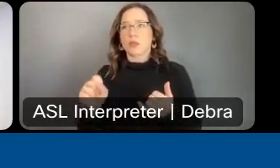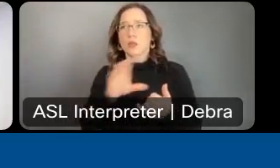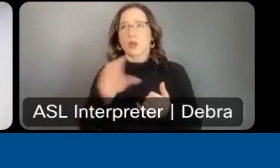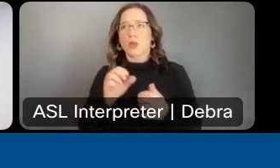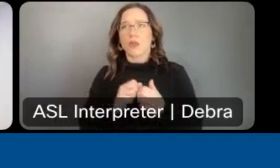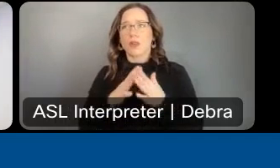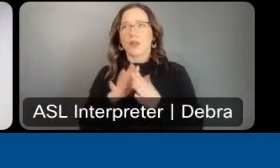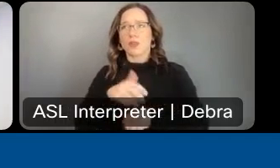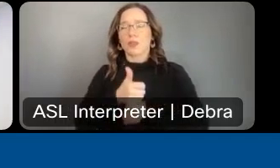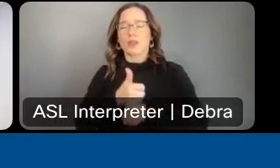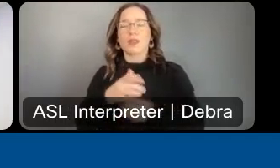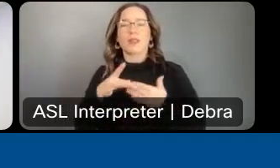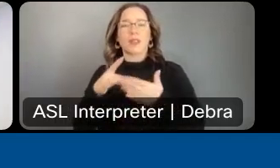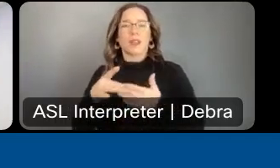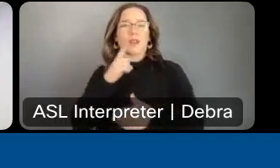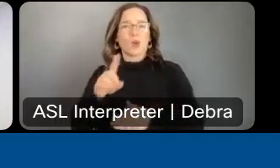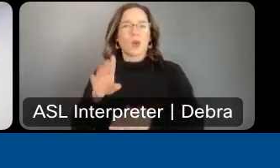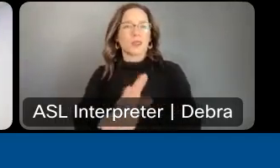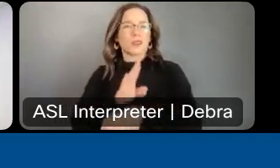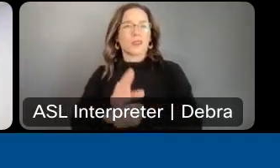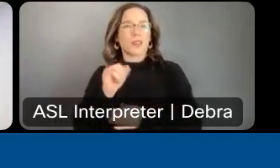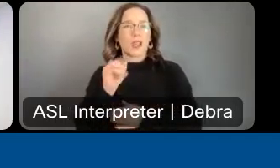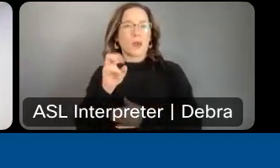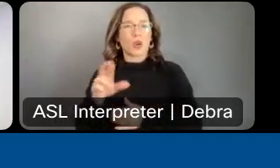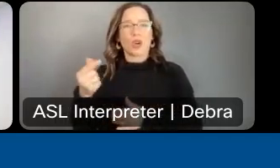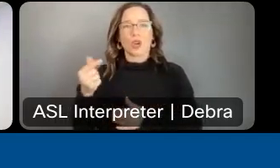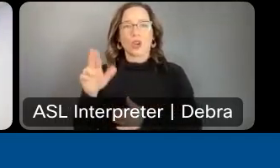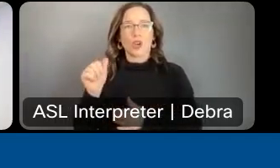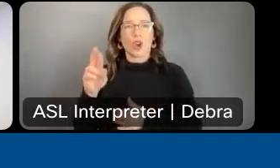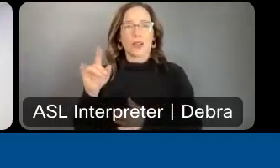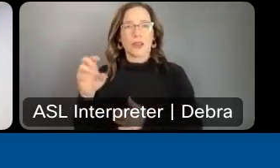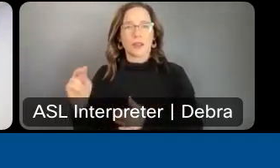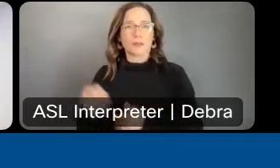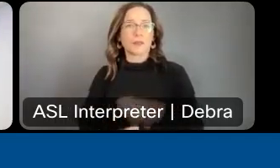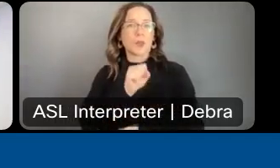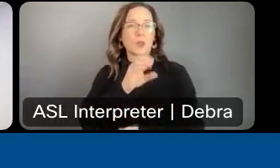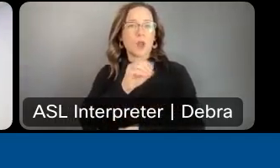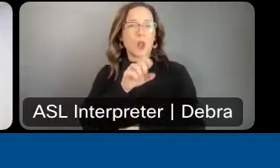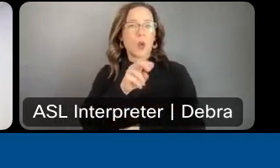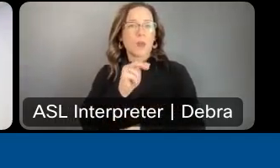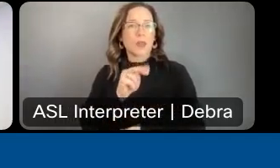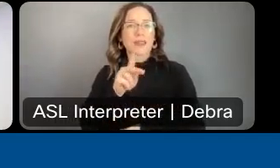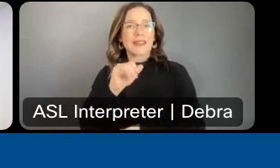Software Engineer for Business Cyber Guardian. We have Solomon Kingston, who is the Deputy Chief